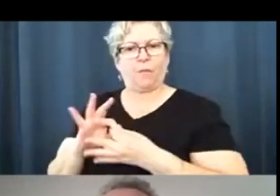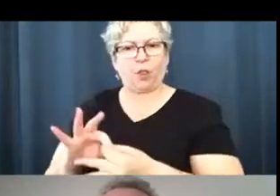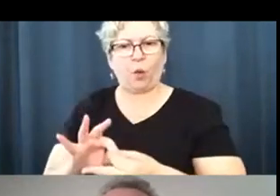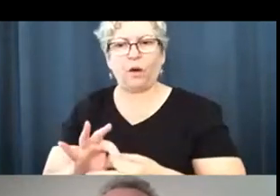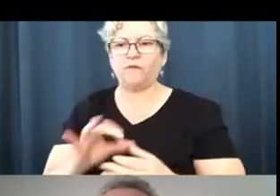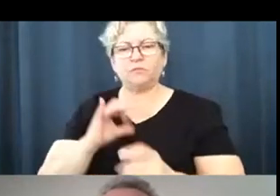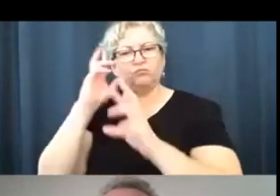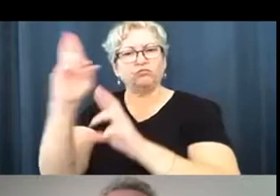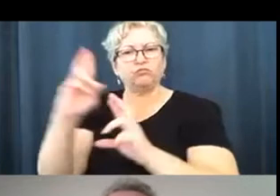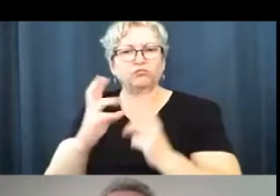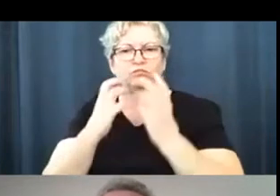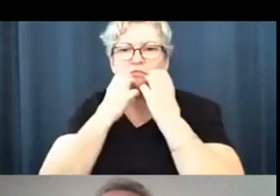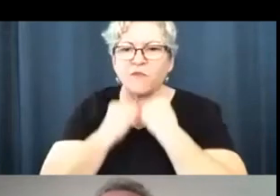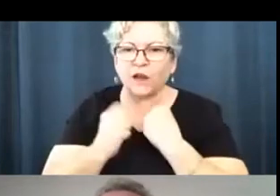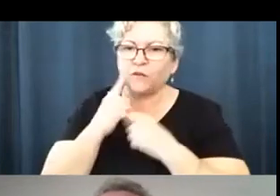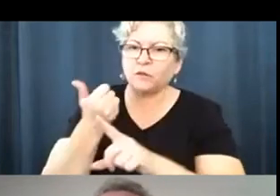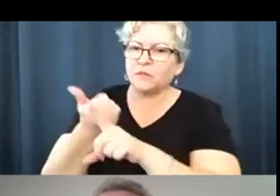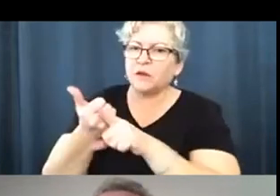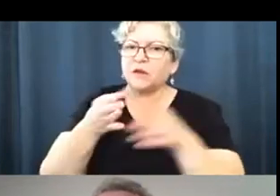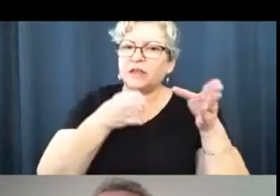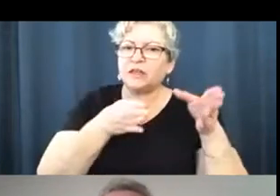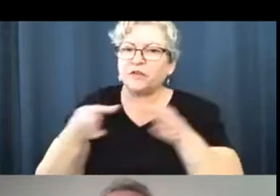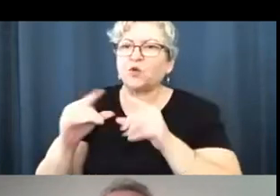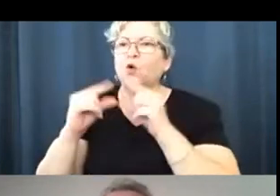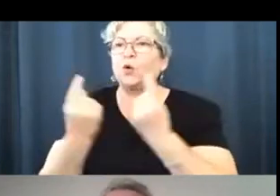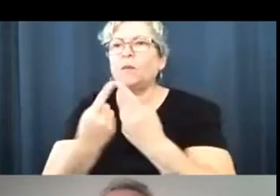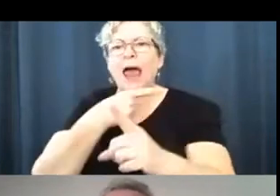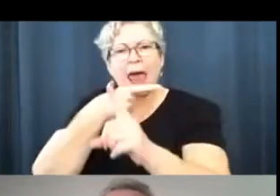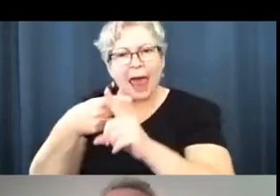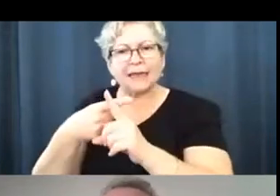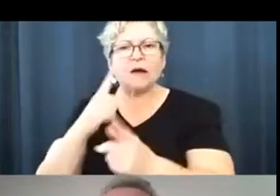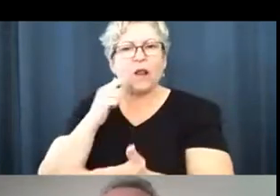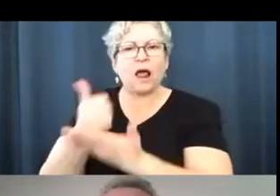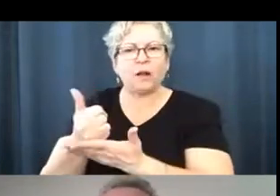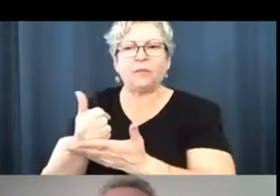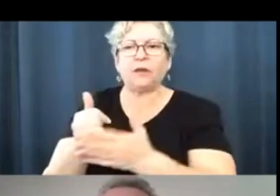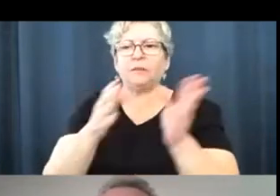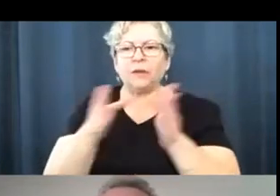and valued for who they are as an individual or group, and it helps individuals and teams